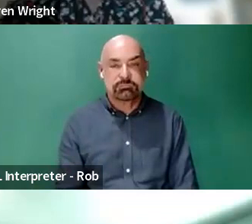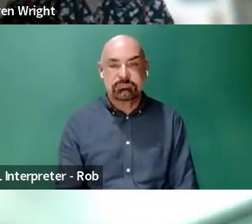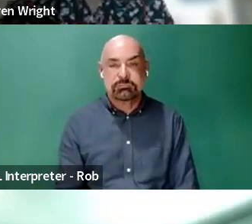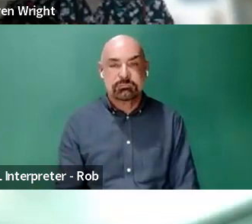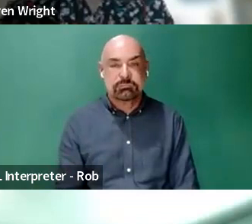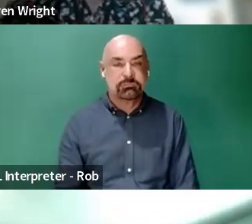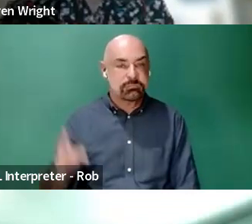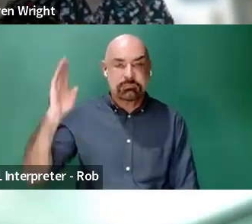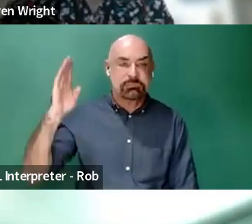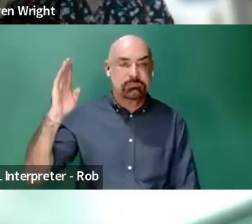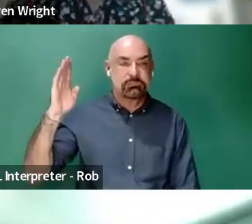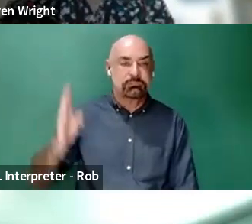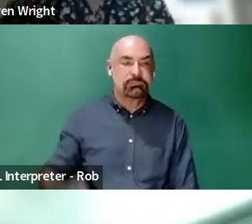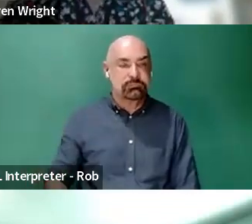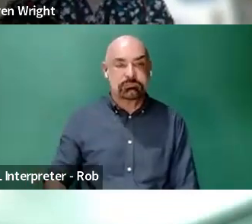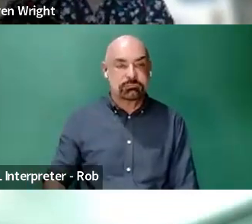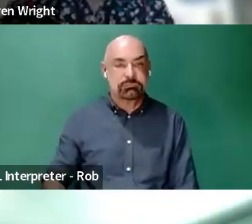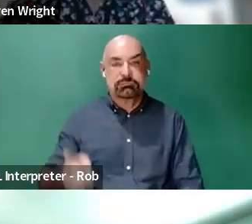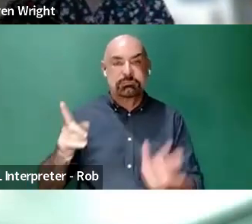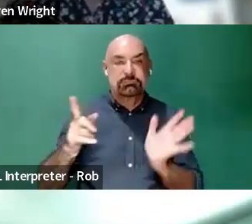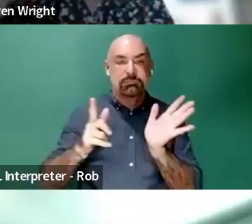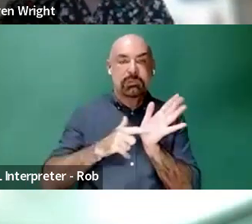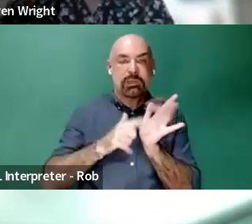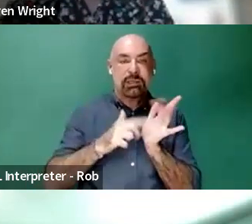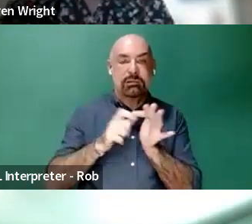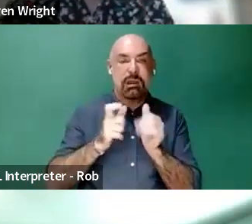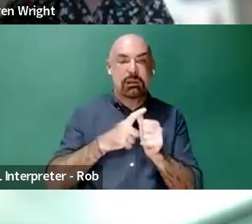but it's actually gone down, so I don't know whether Linda E on